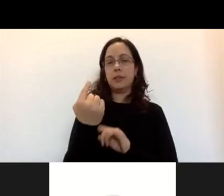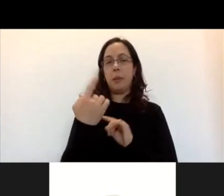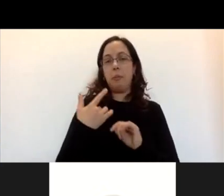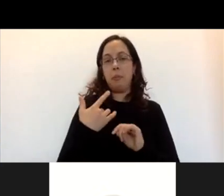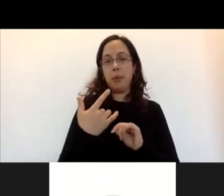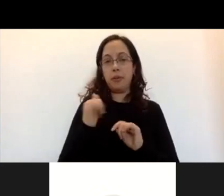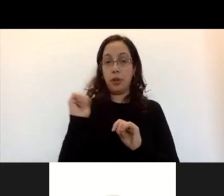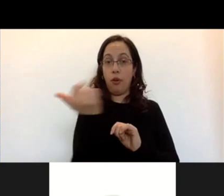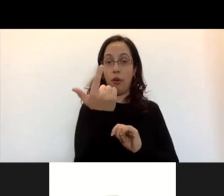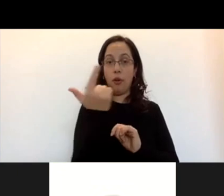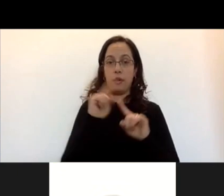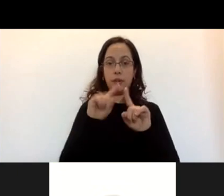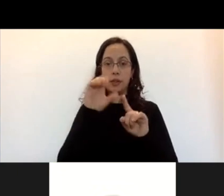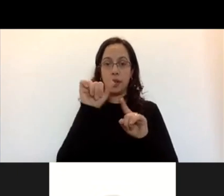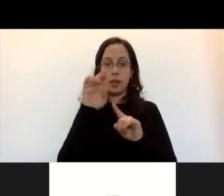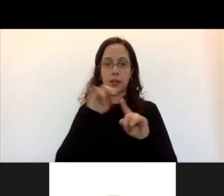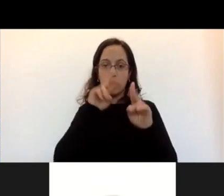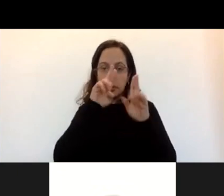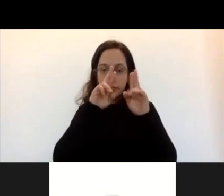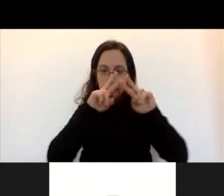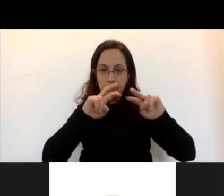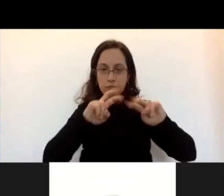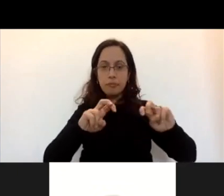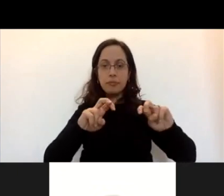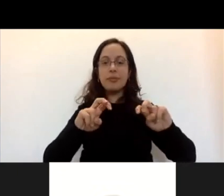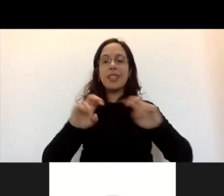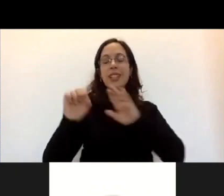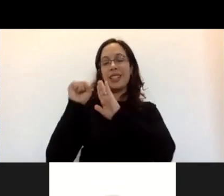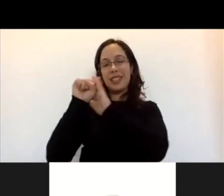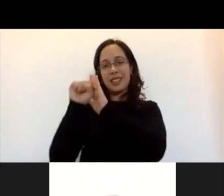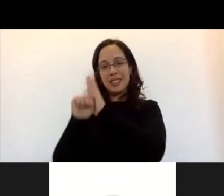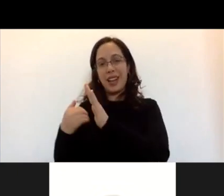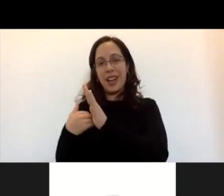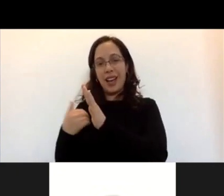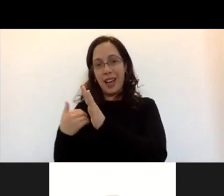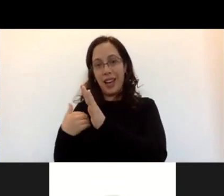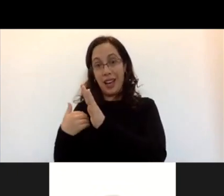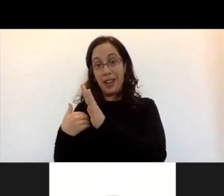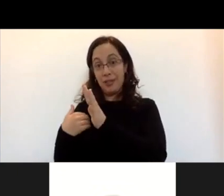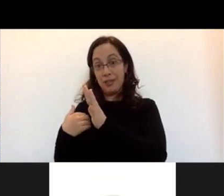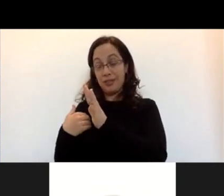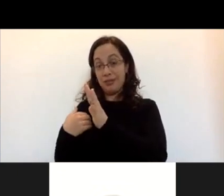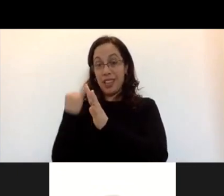looking at here is that states have the capacity to deploy violence when they feel like it against